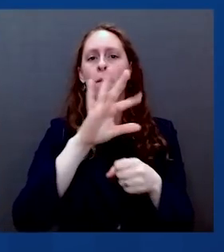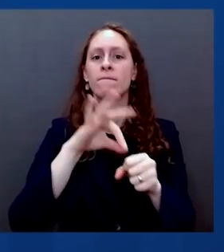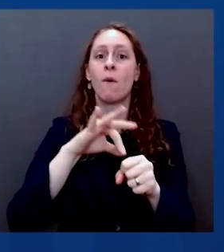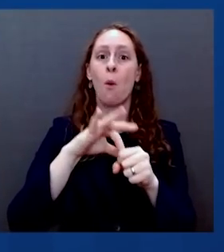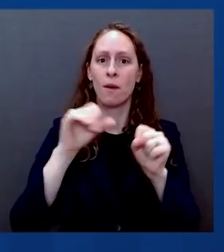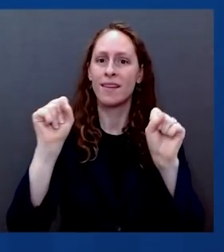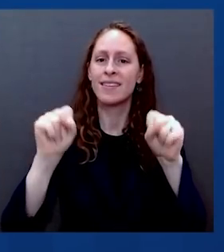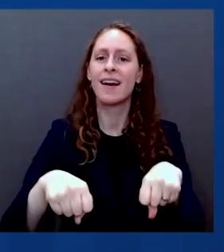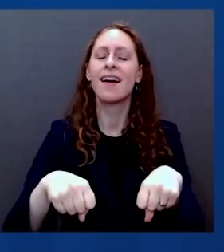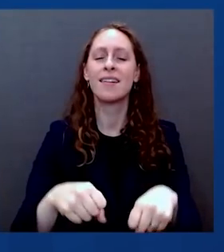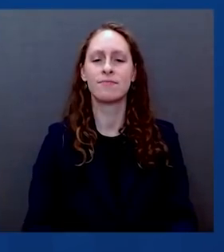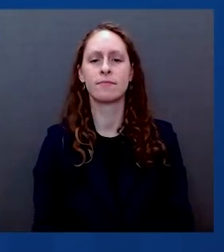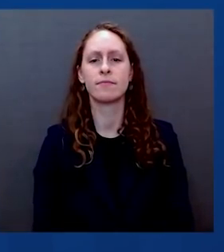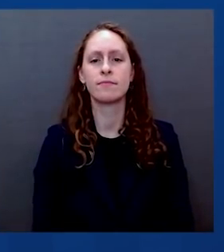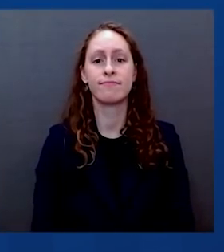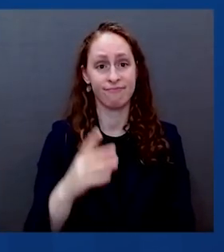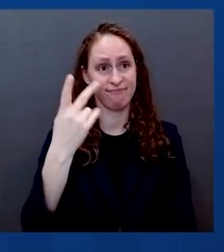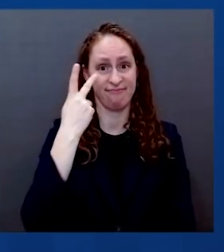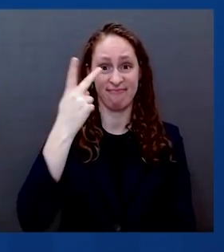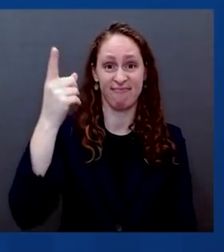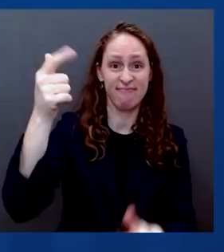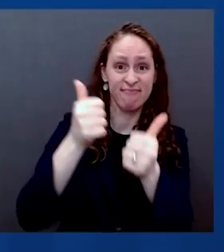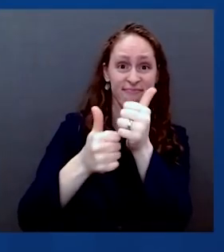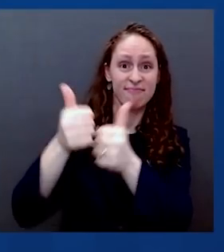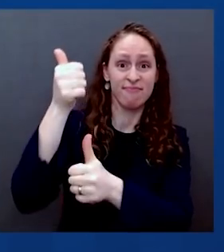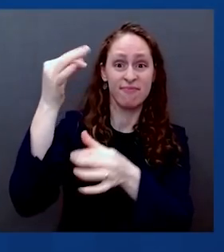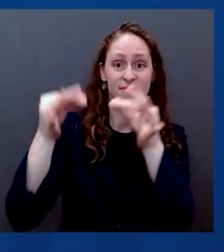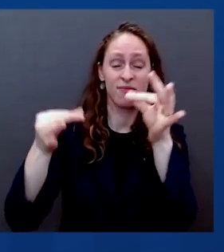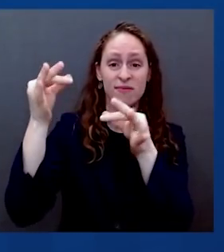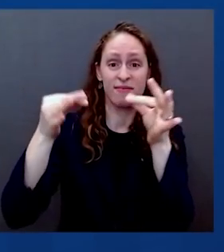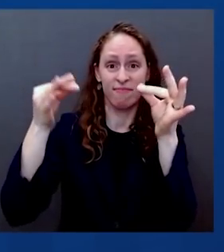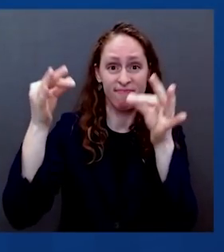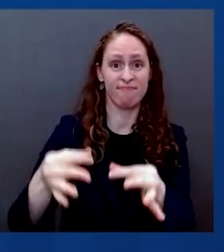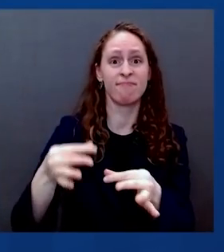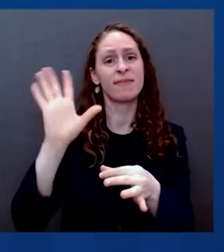We do not know when we will have this opportunity again.